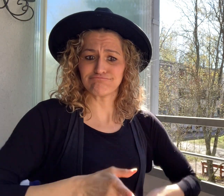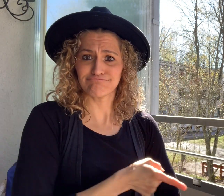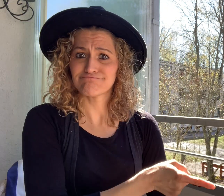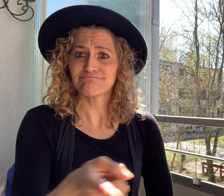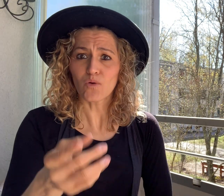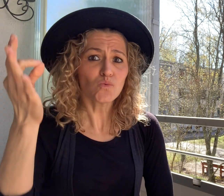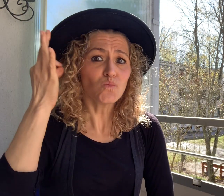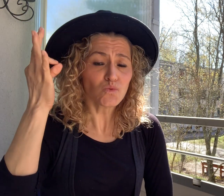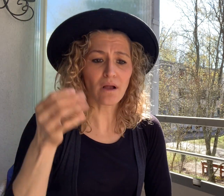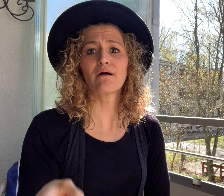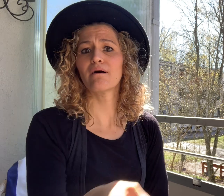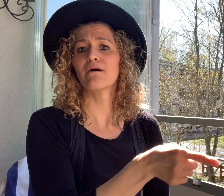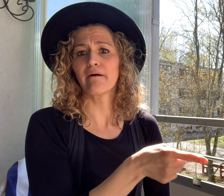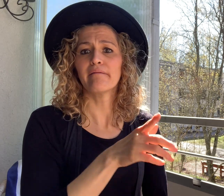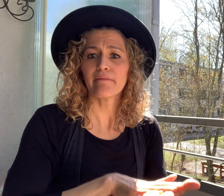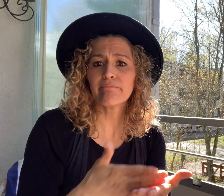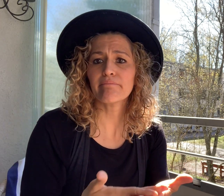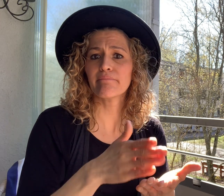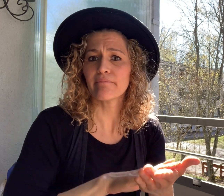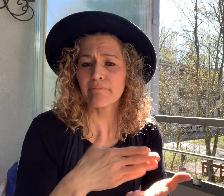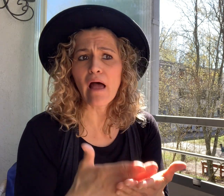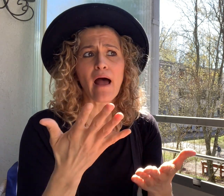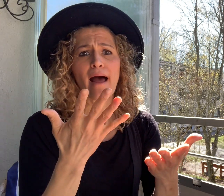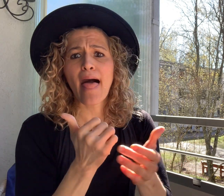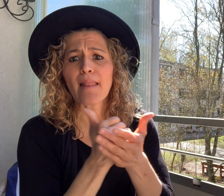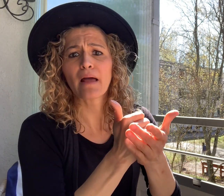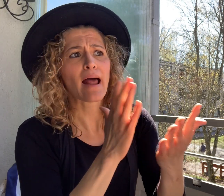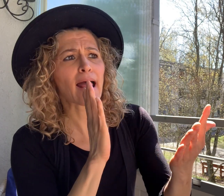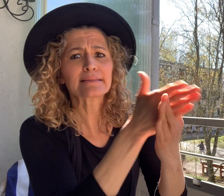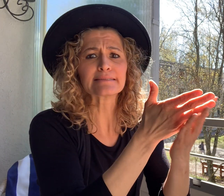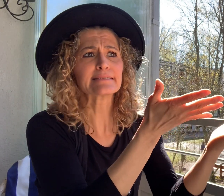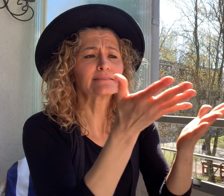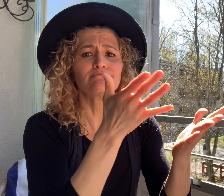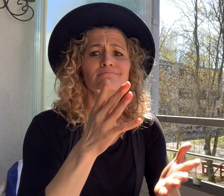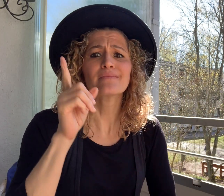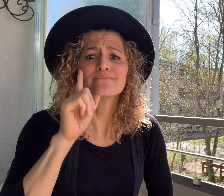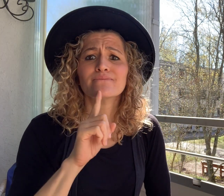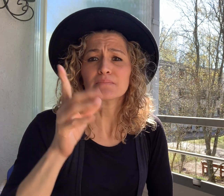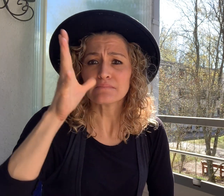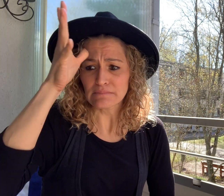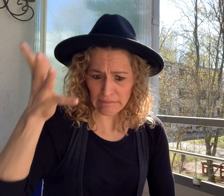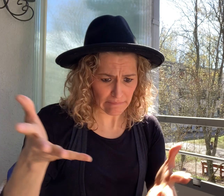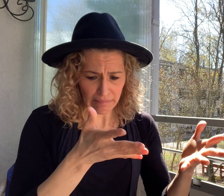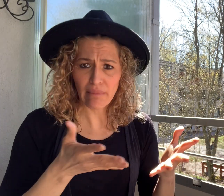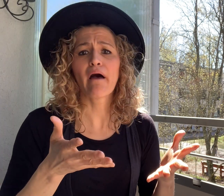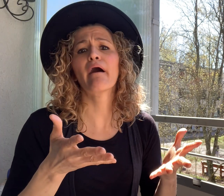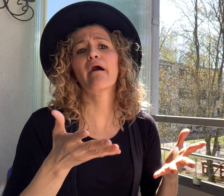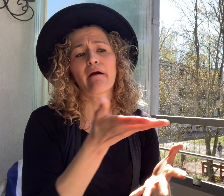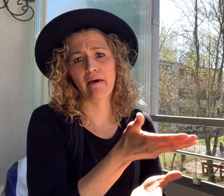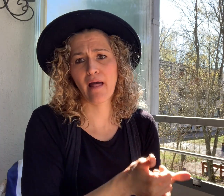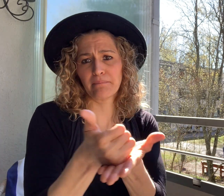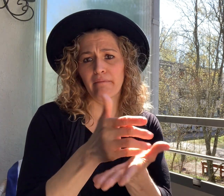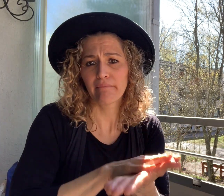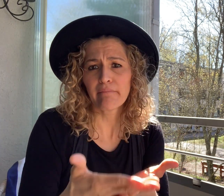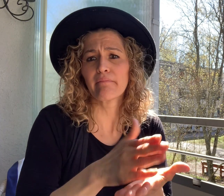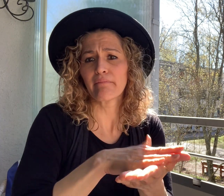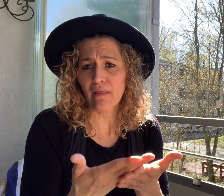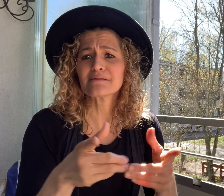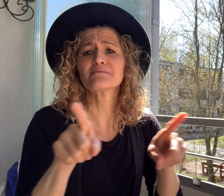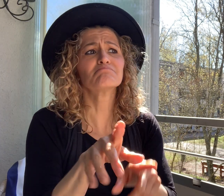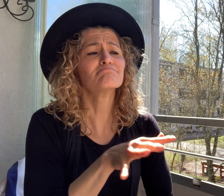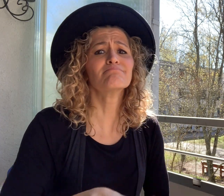(CODAs) would interpret and intervene for their parents and